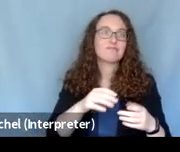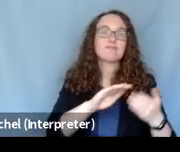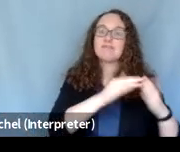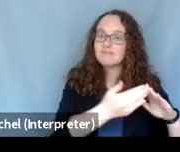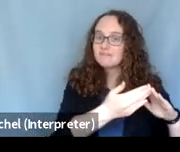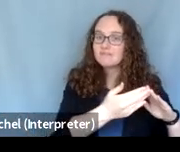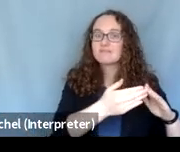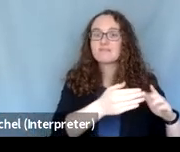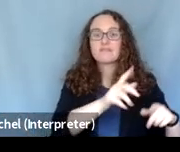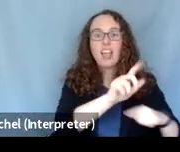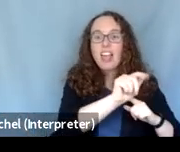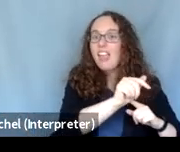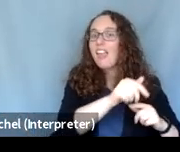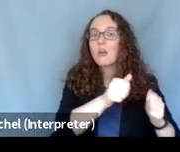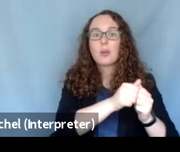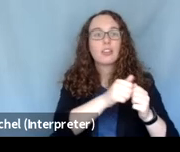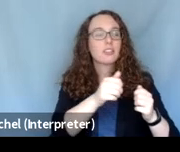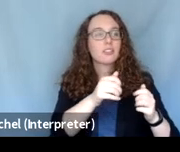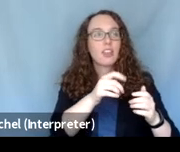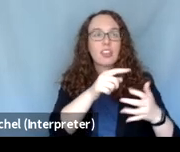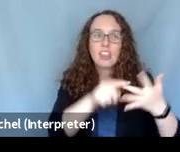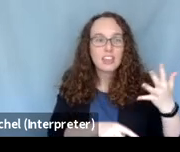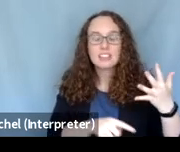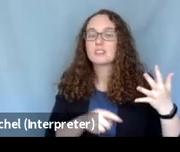is one of my favorite websites it's My Next Move. I actually used it